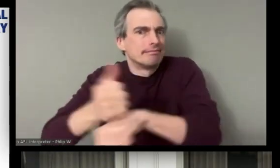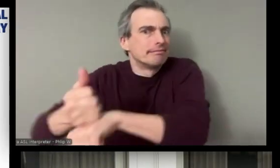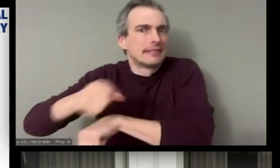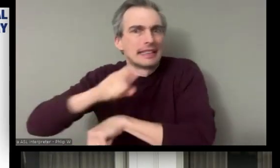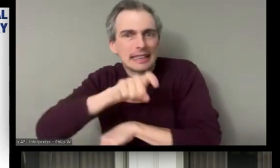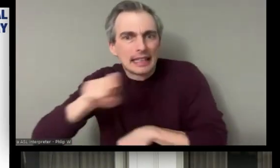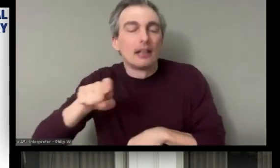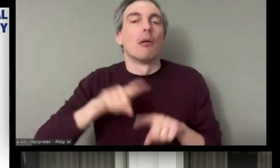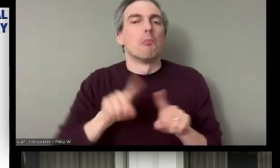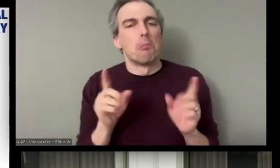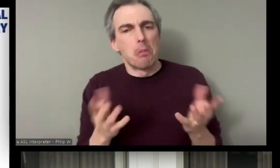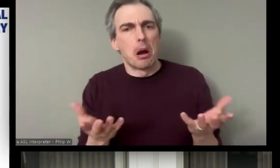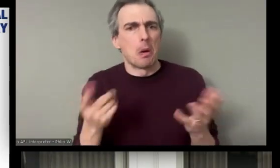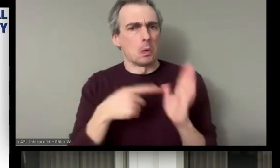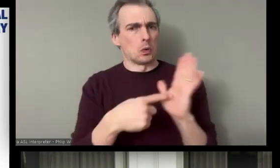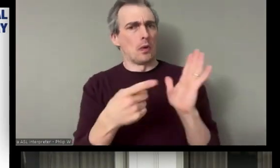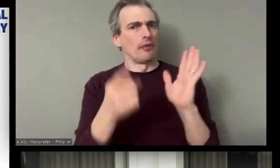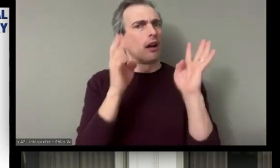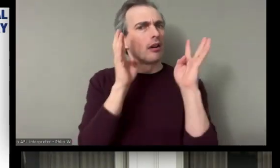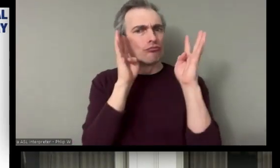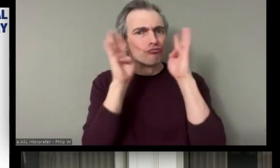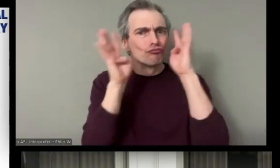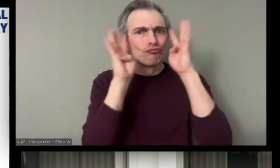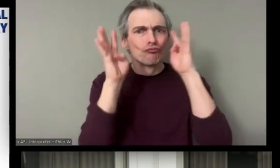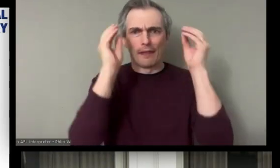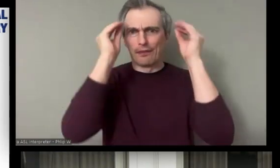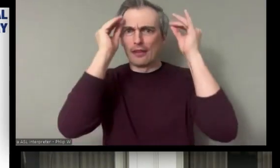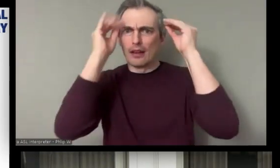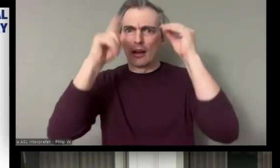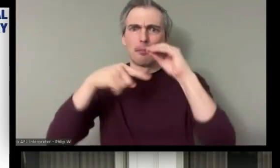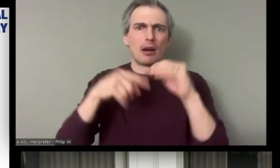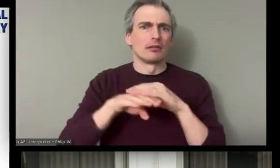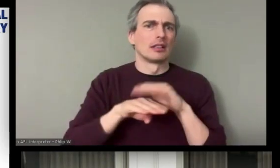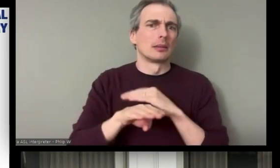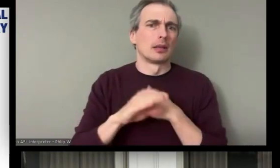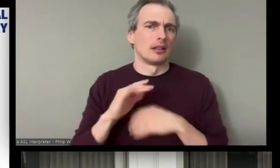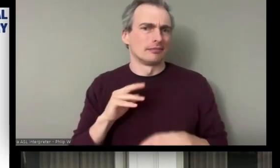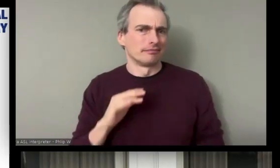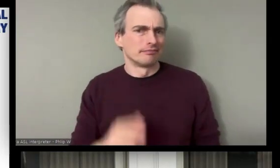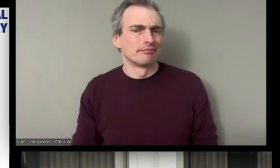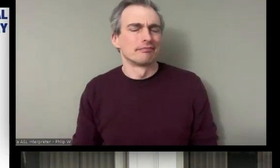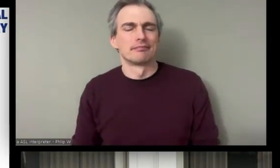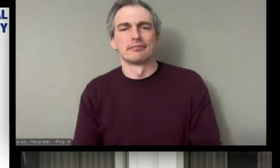that they have that consideration. That people need accessibility from the very beginning as they're setting up the device.